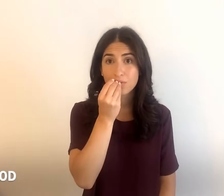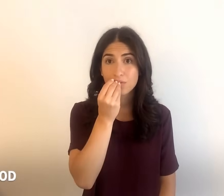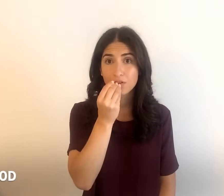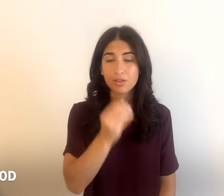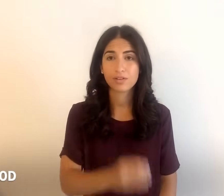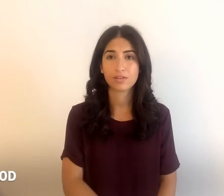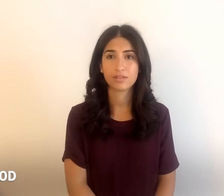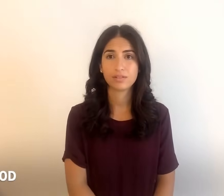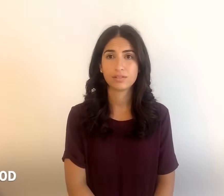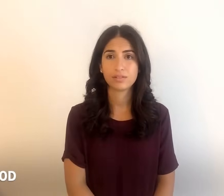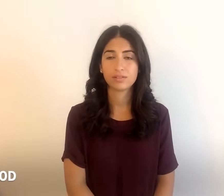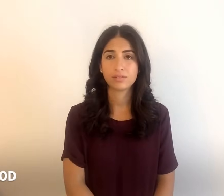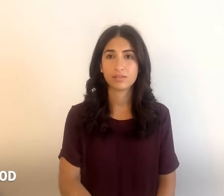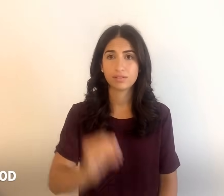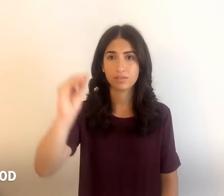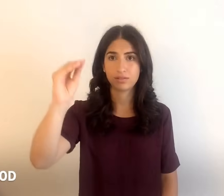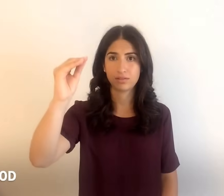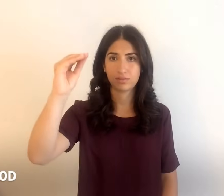food